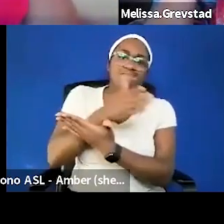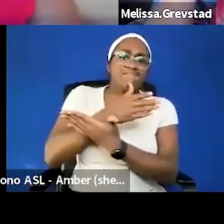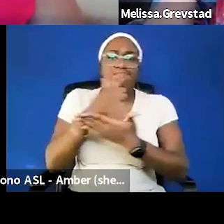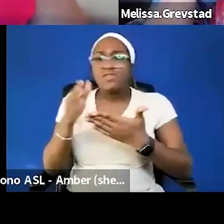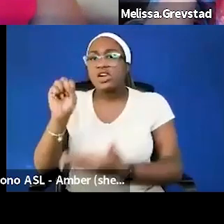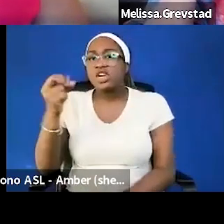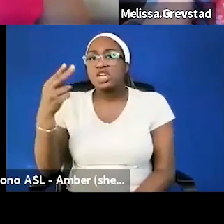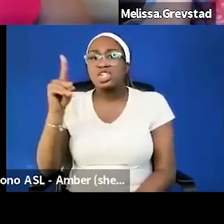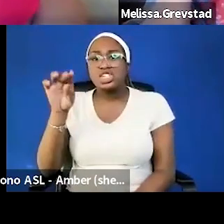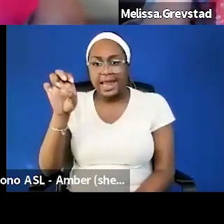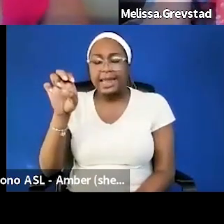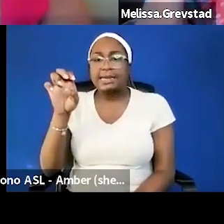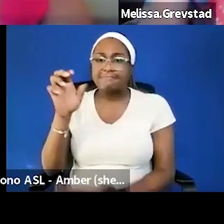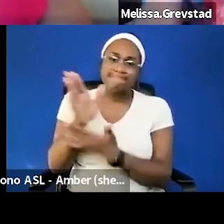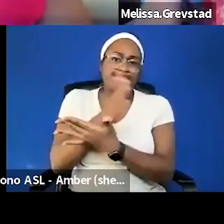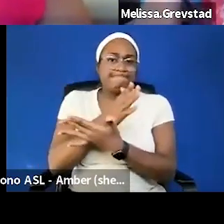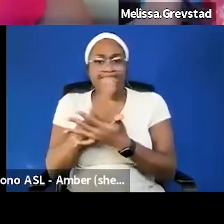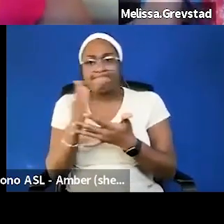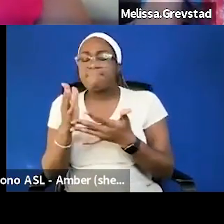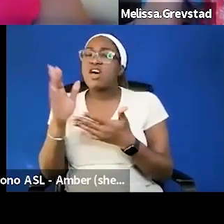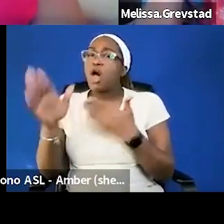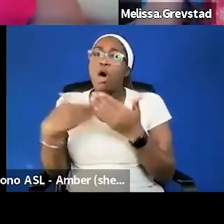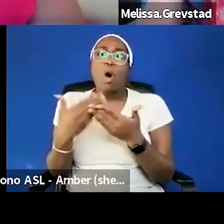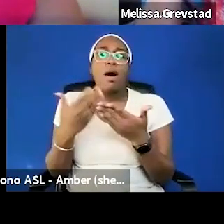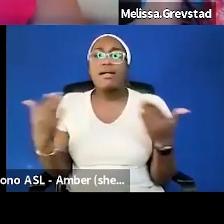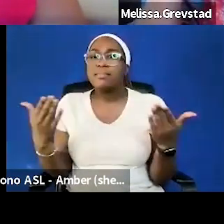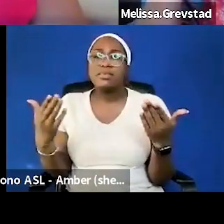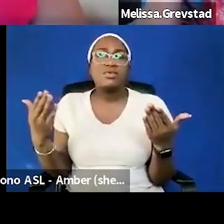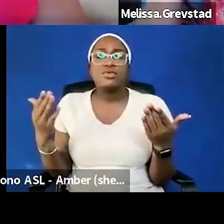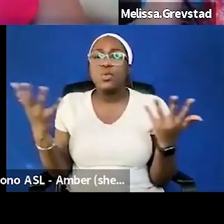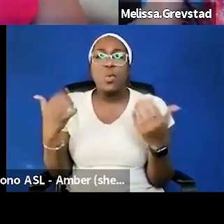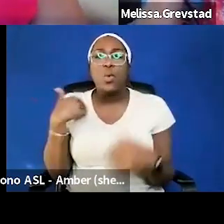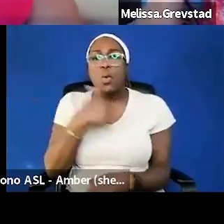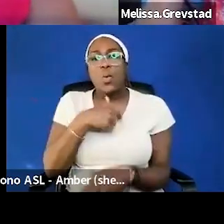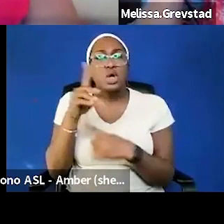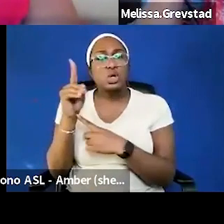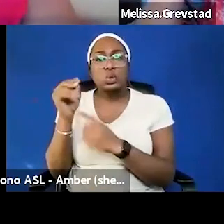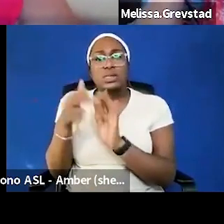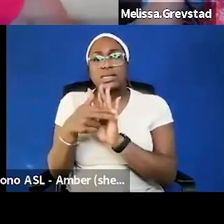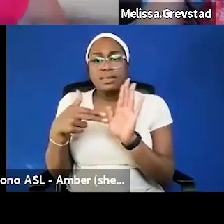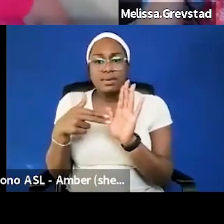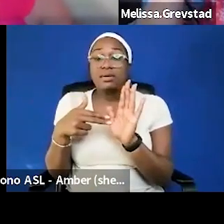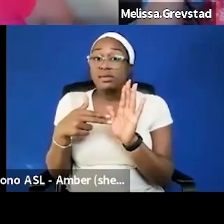It is kind of permeates all elements of what we do as a brand. Even our creator community,